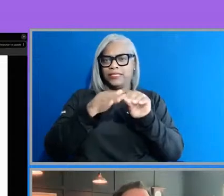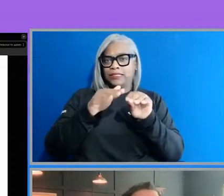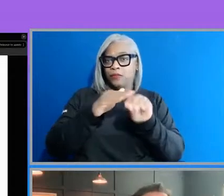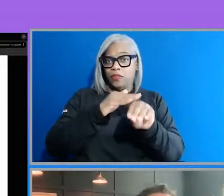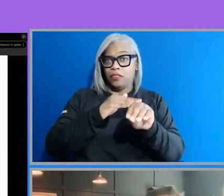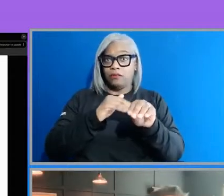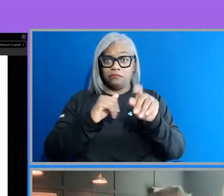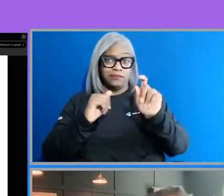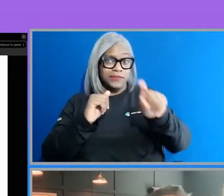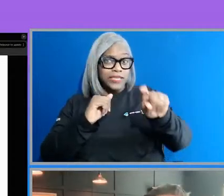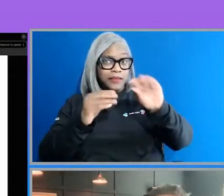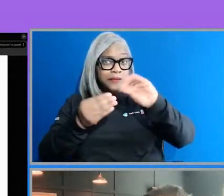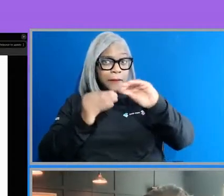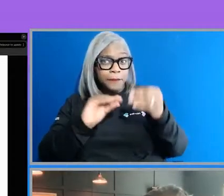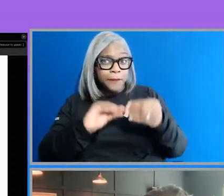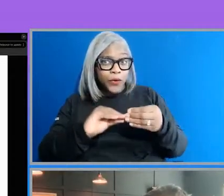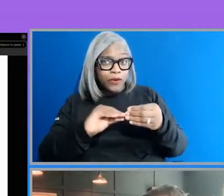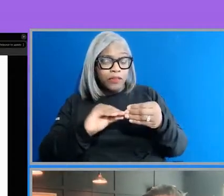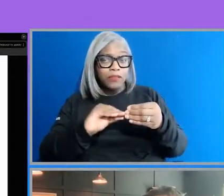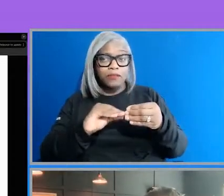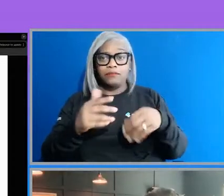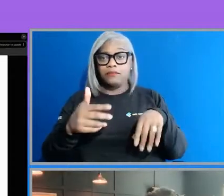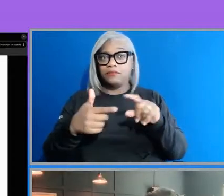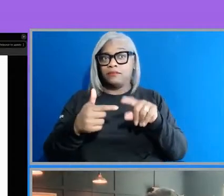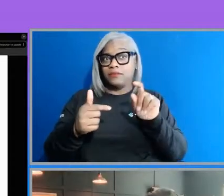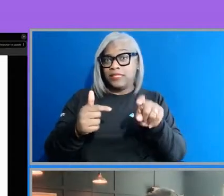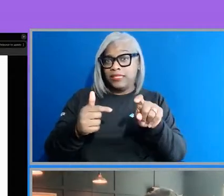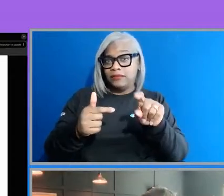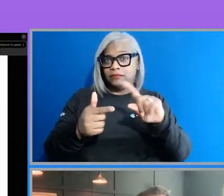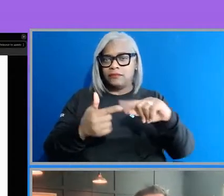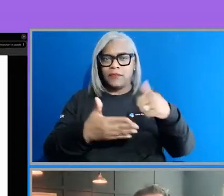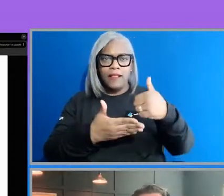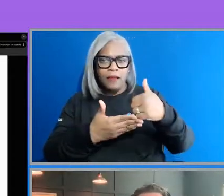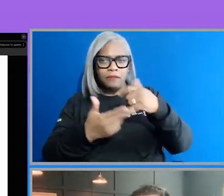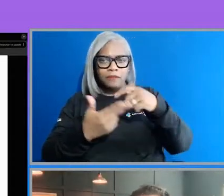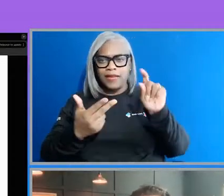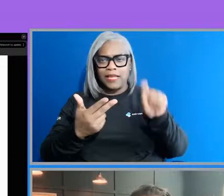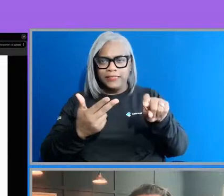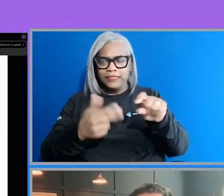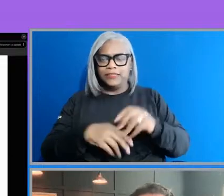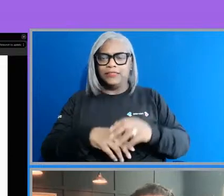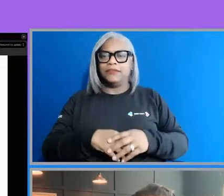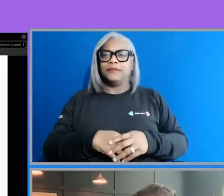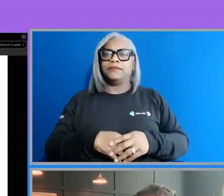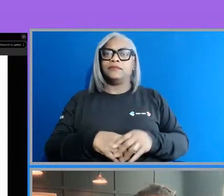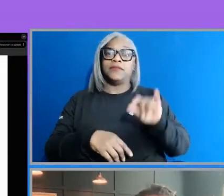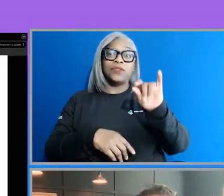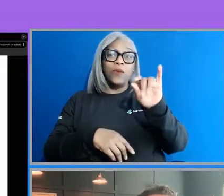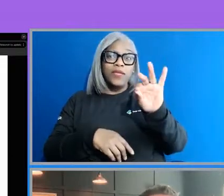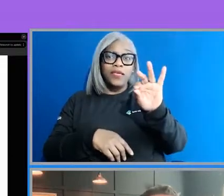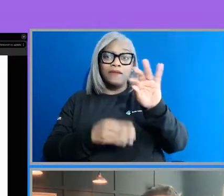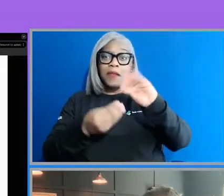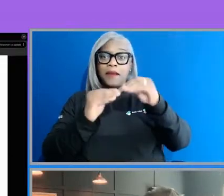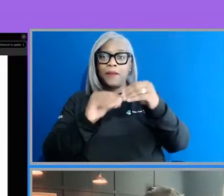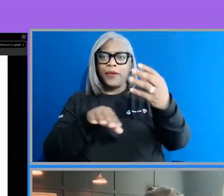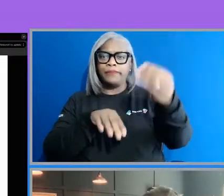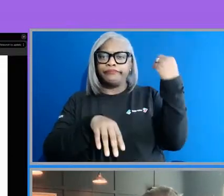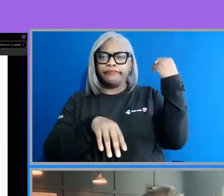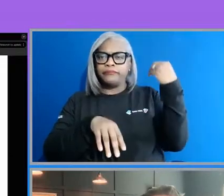that number needed? Helpful or not needed to communicate the goal? I would say without it, they wouldn't know their score.